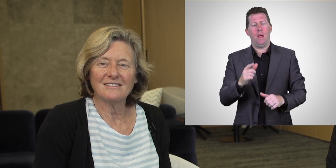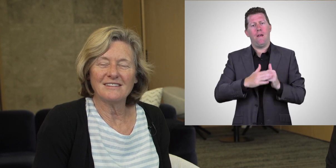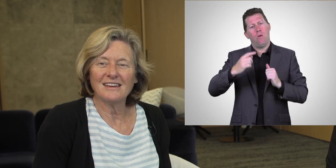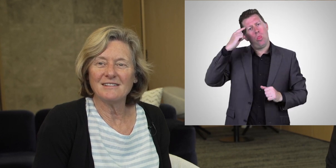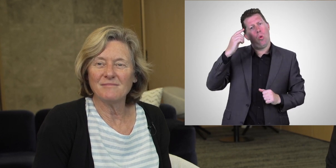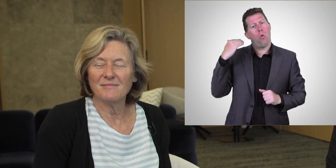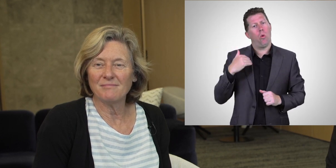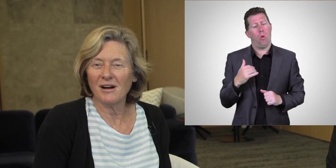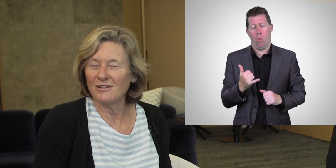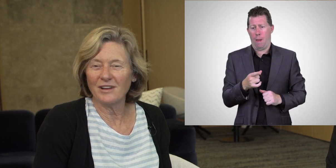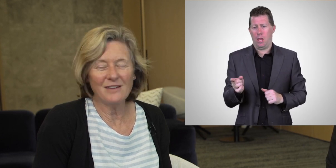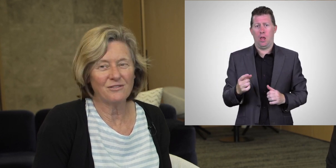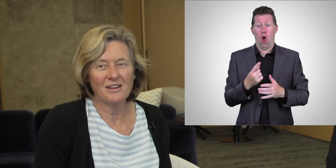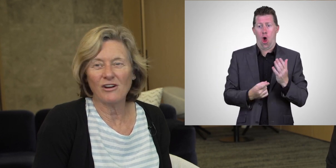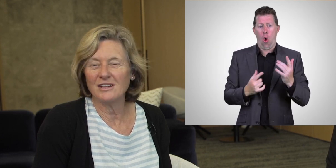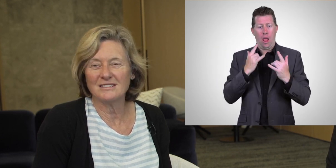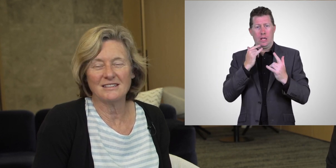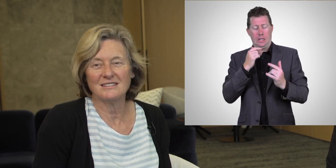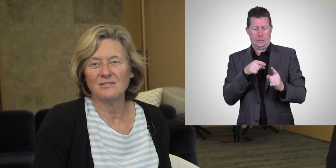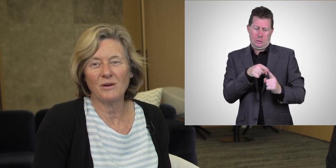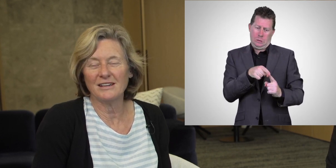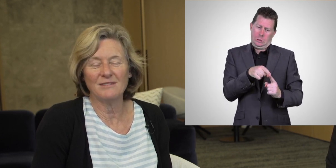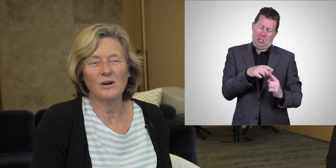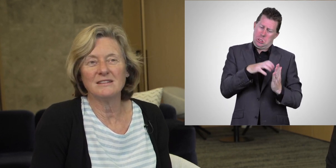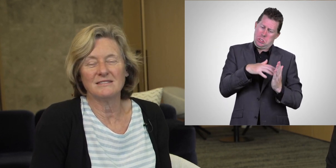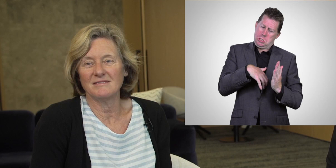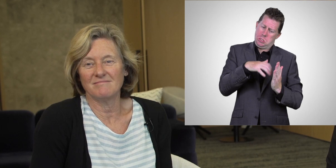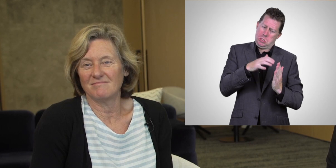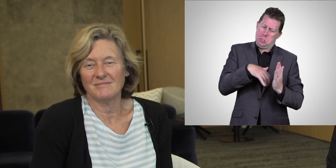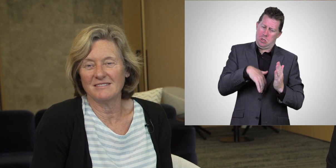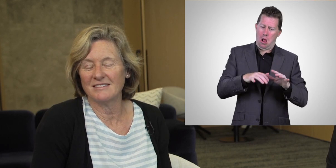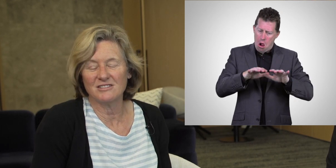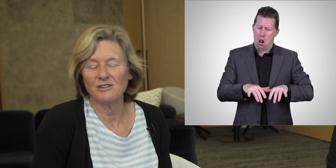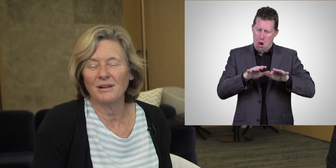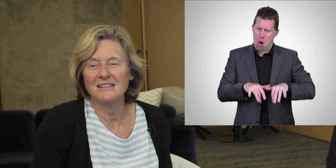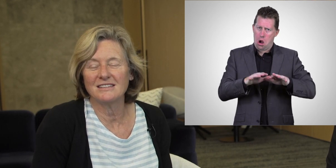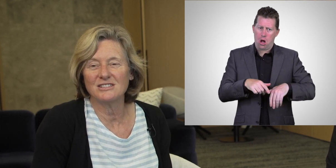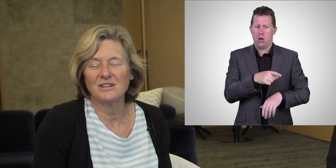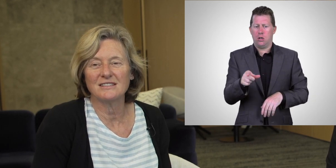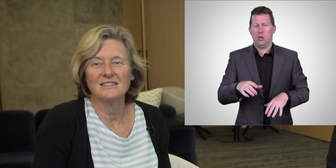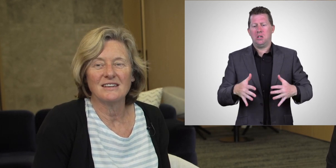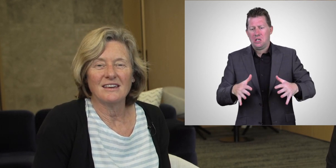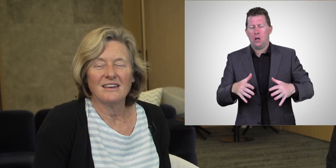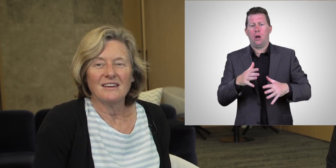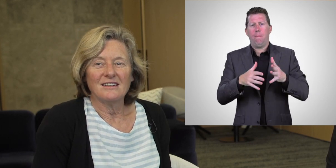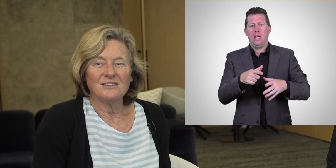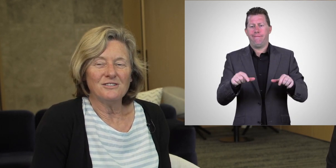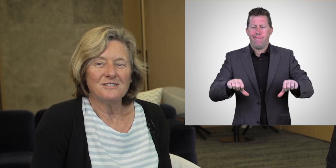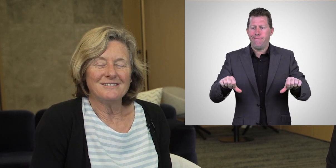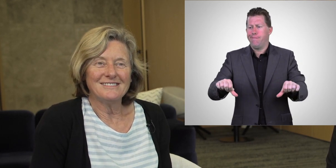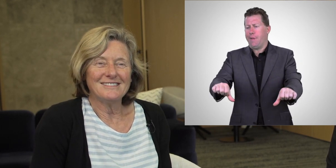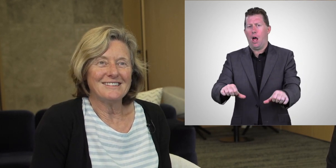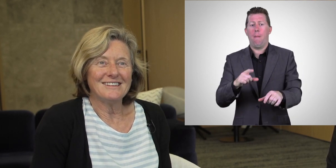they might not have if they're only assessed in ways that don't play to their strengths. So, yeah,